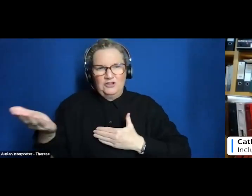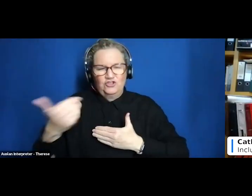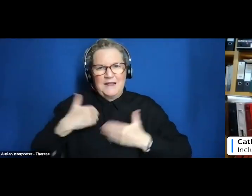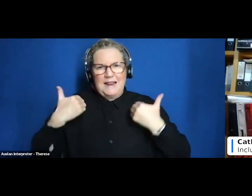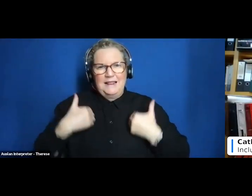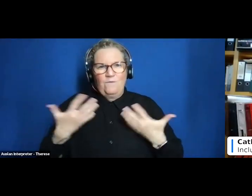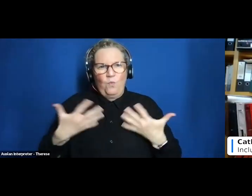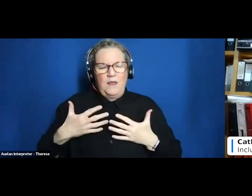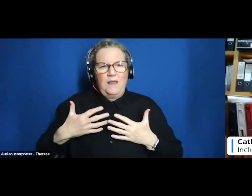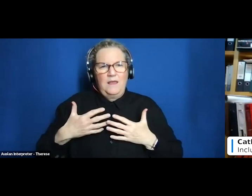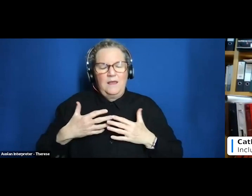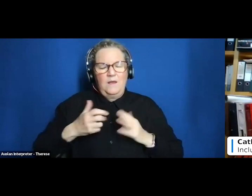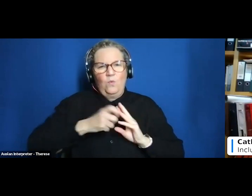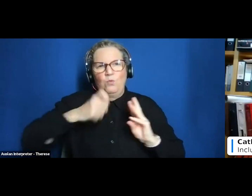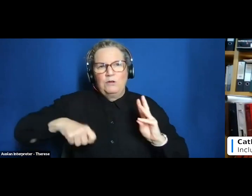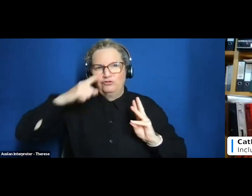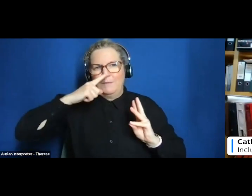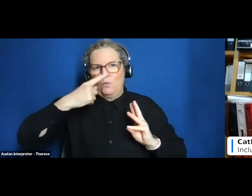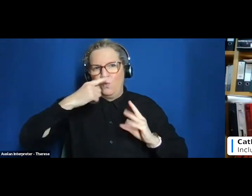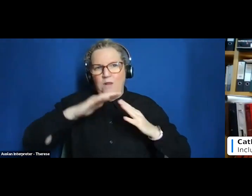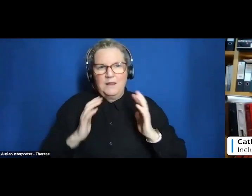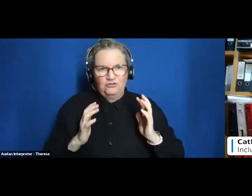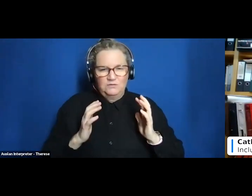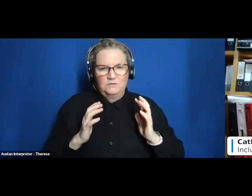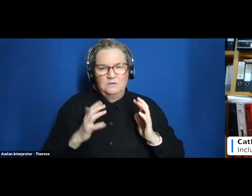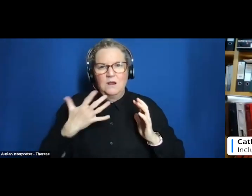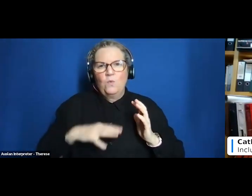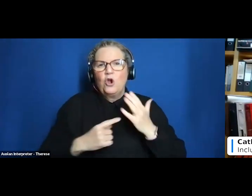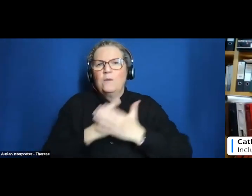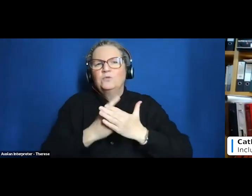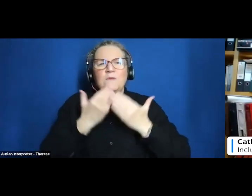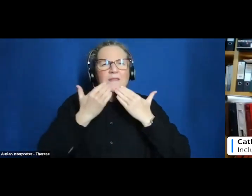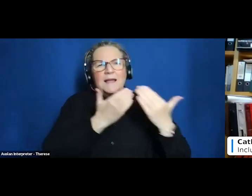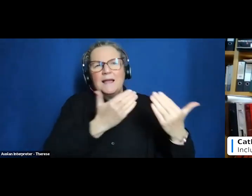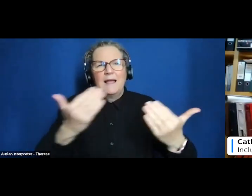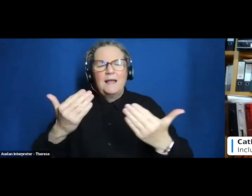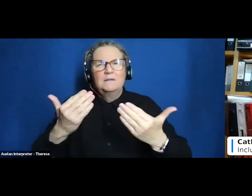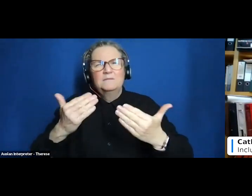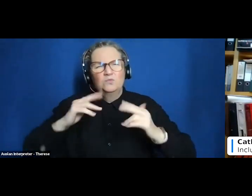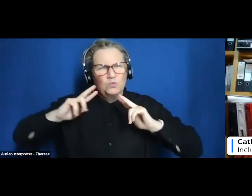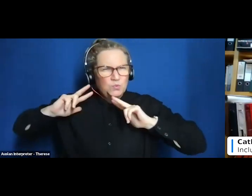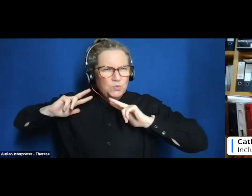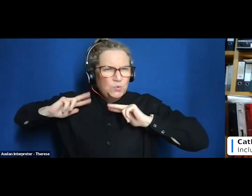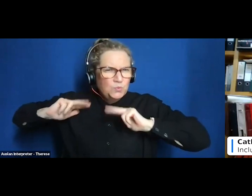people of the Kulin nation and take the opportunity to thank them for their care of the lands and waters over many generations.